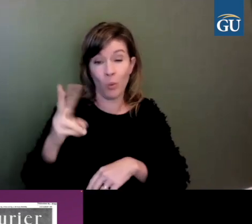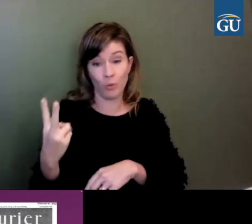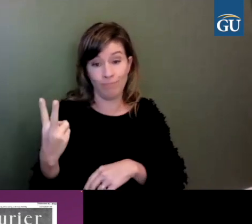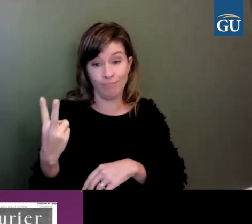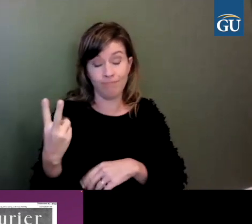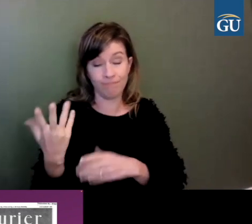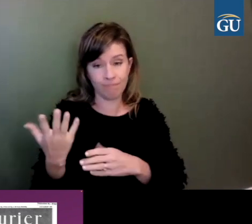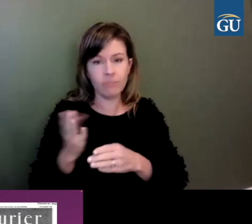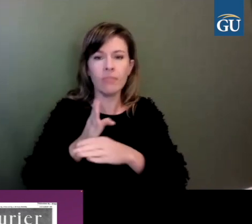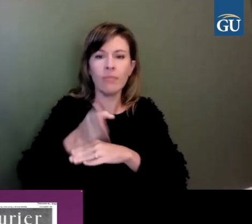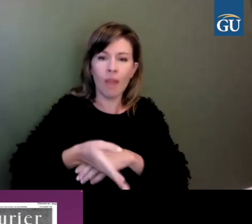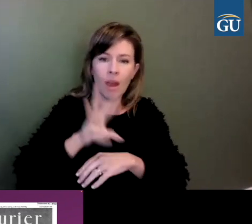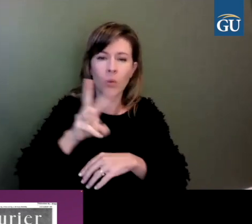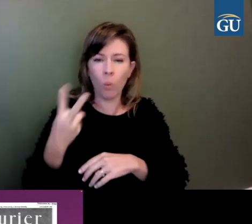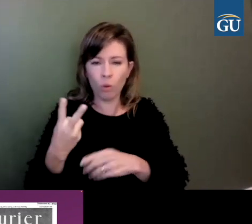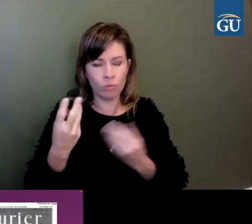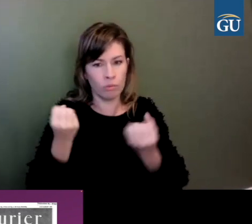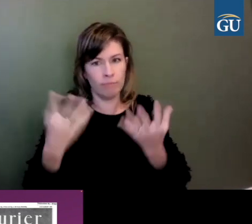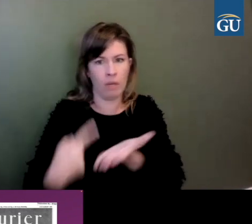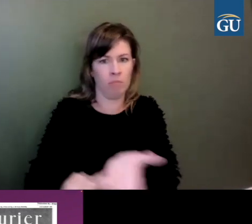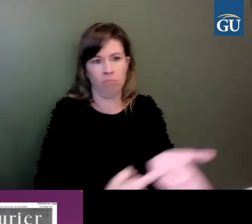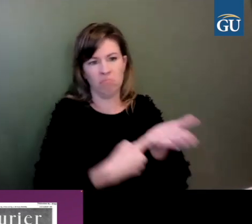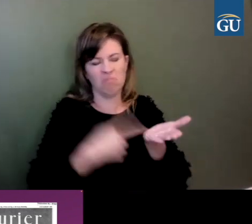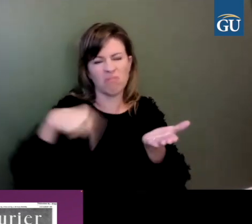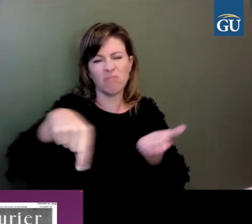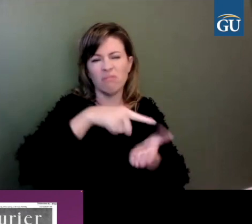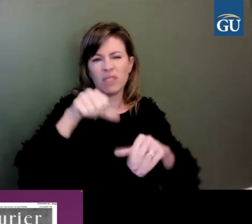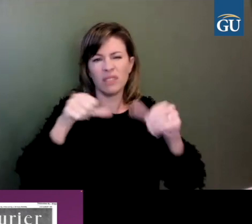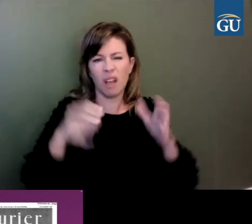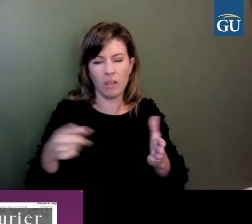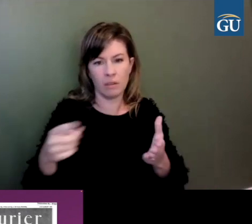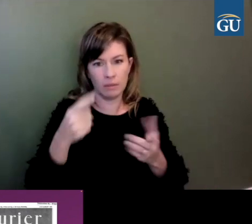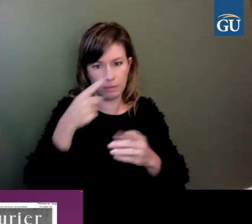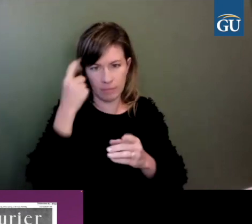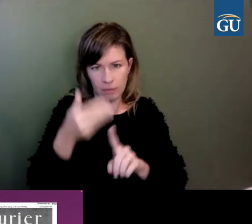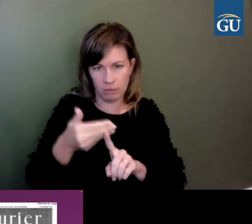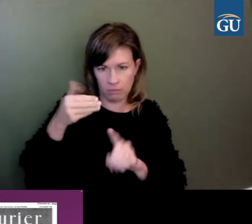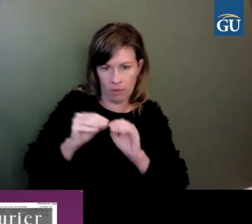World War II. After World War II there was conversations among scientists, given what happened in Nazi Germany, to